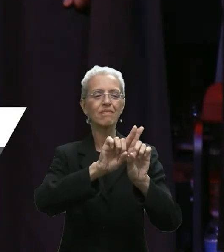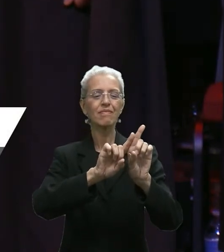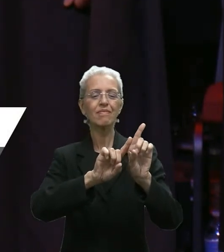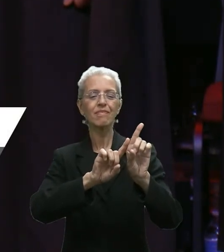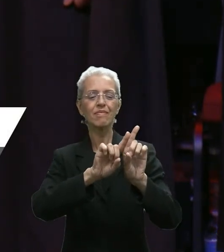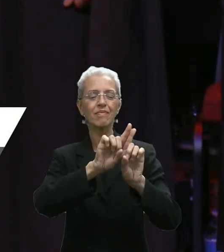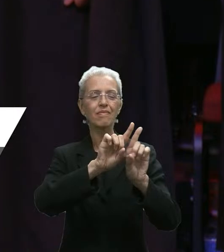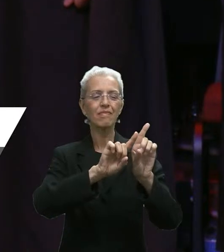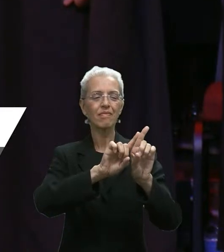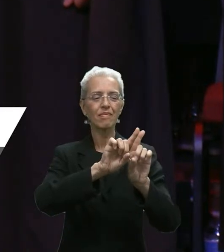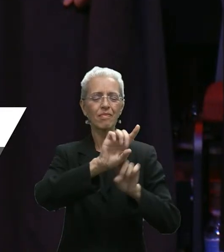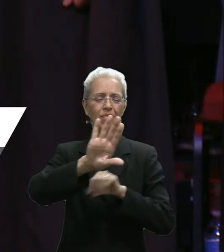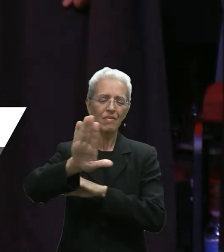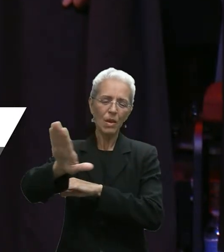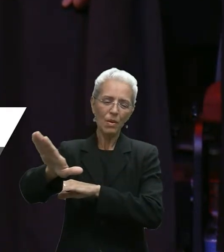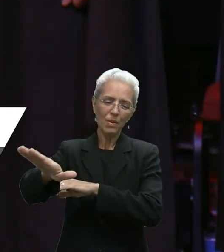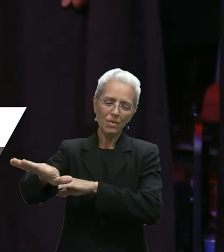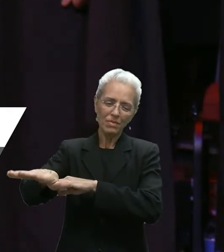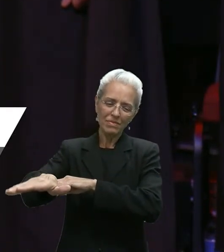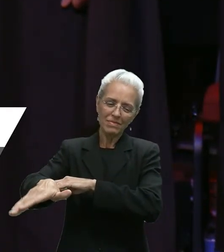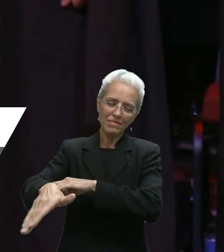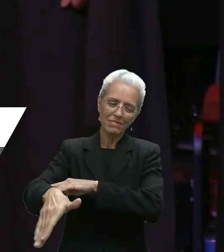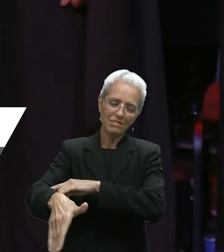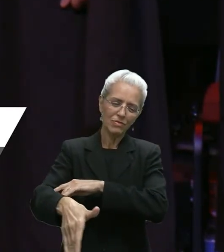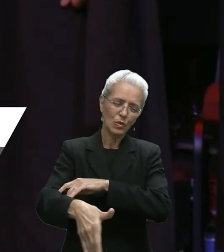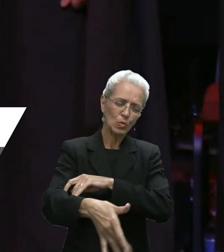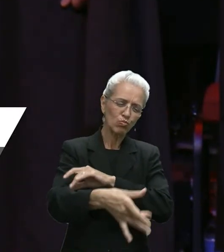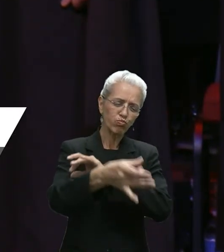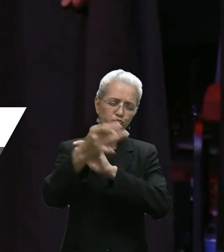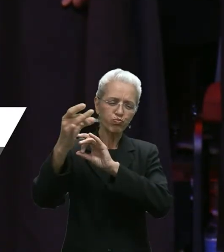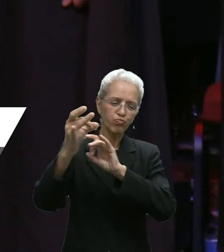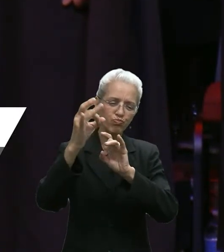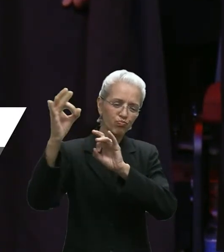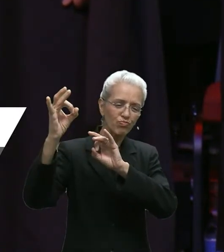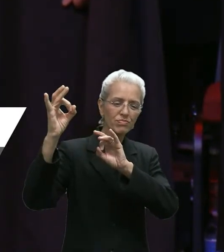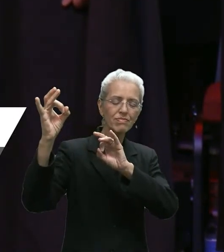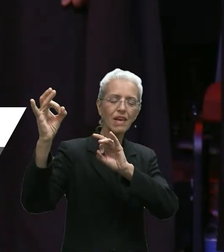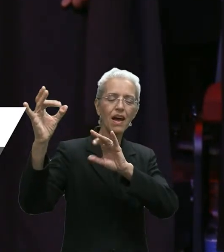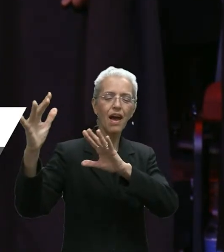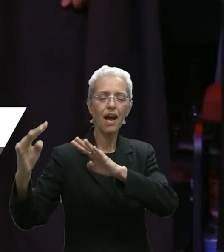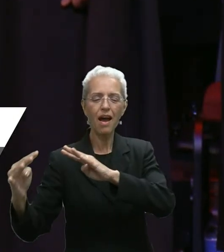Provost? President?